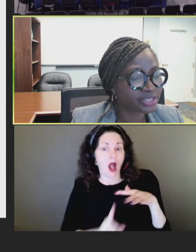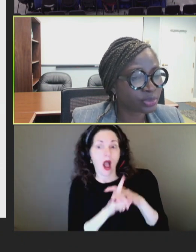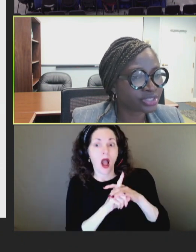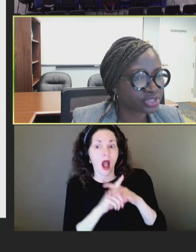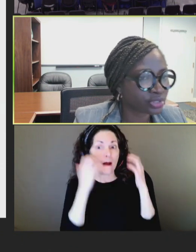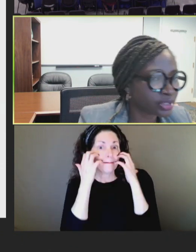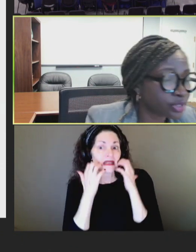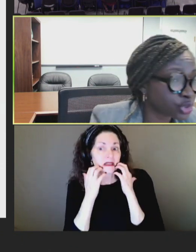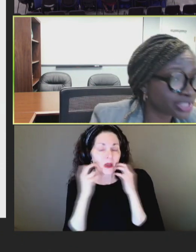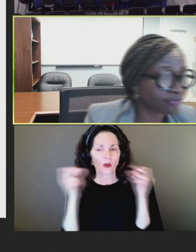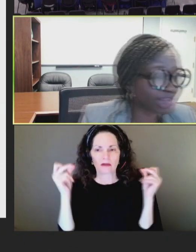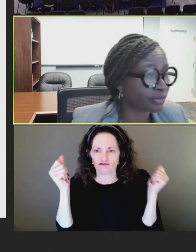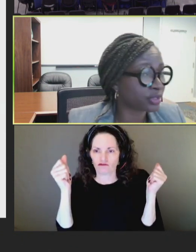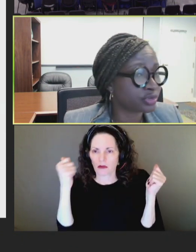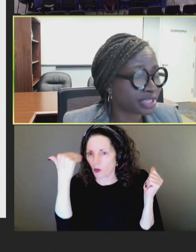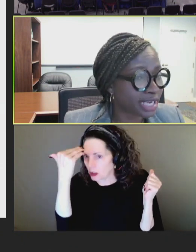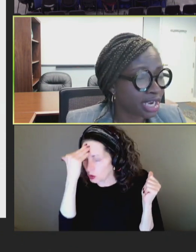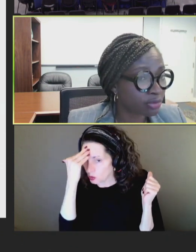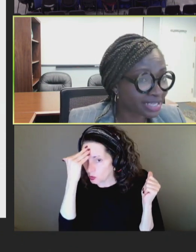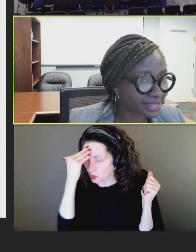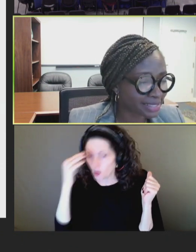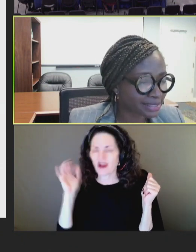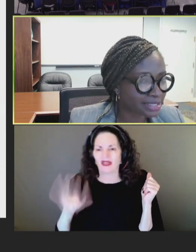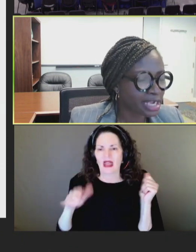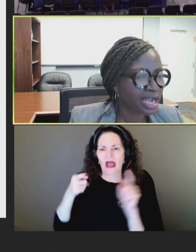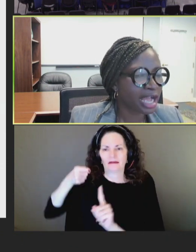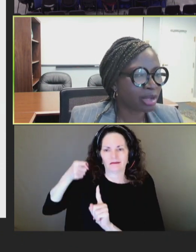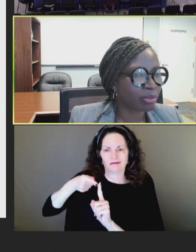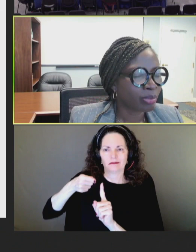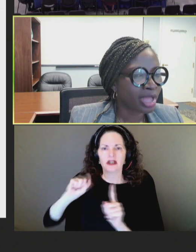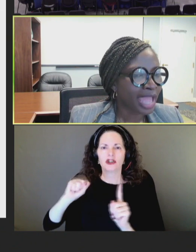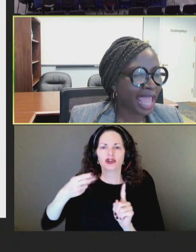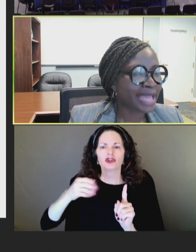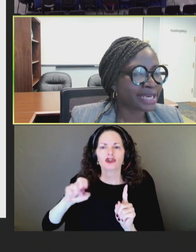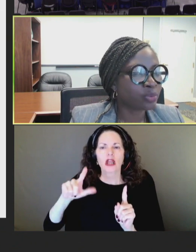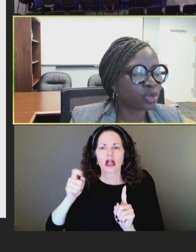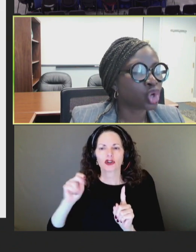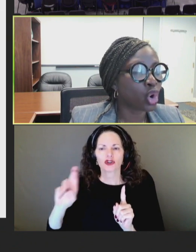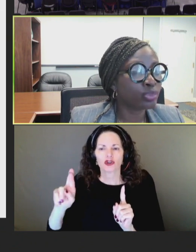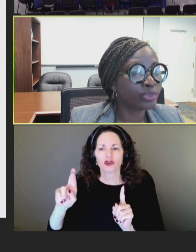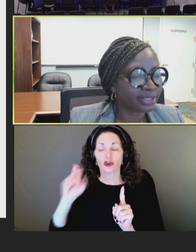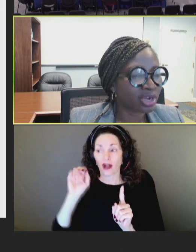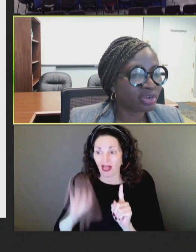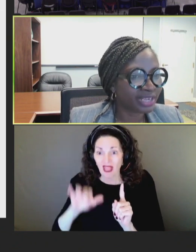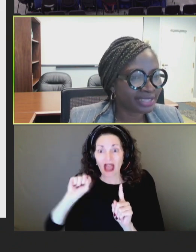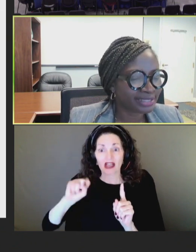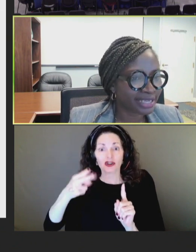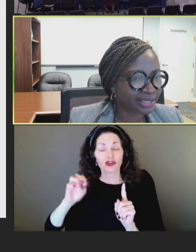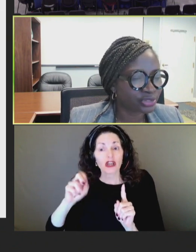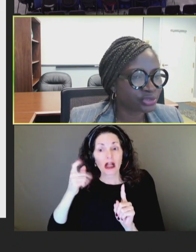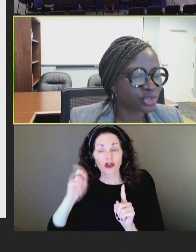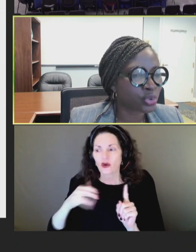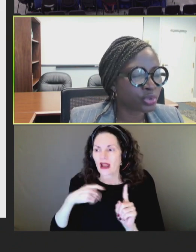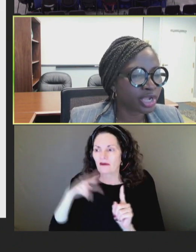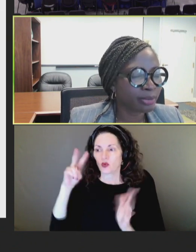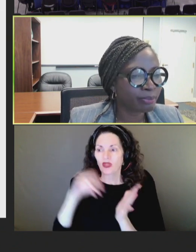This was a shelter with 2,500 residents. And it was open congregate settings. So,